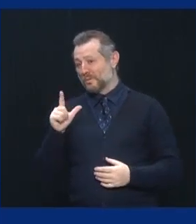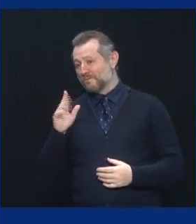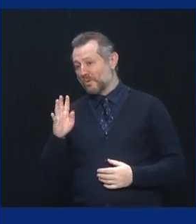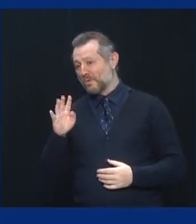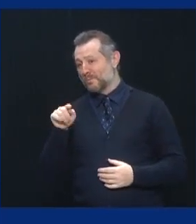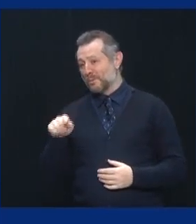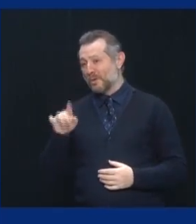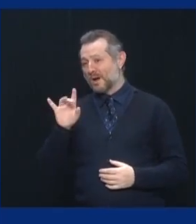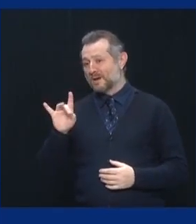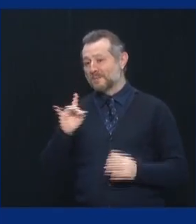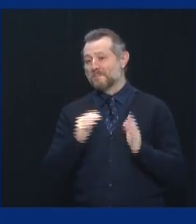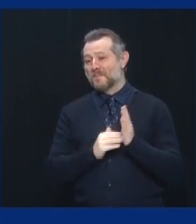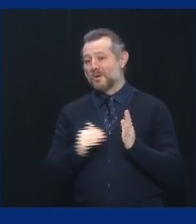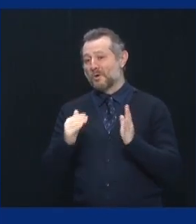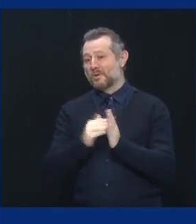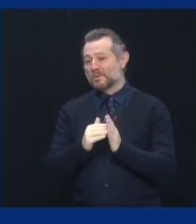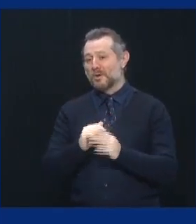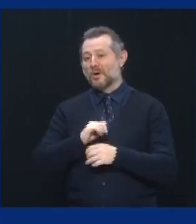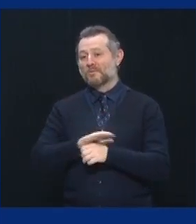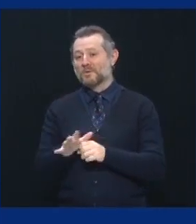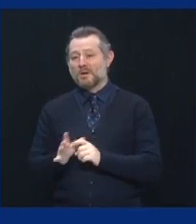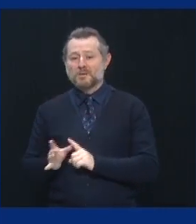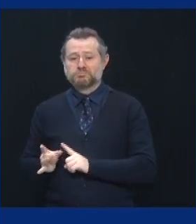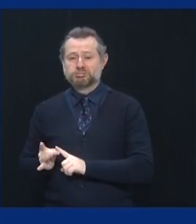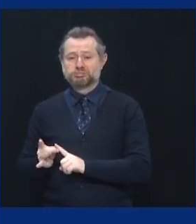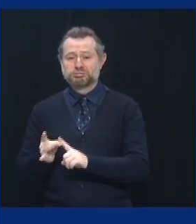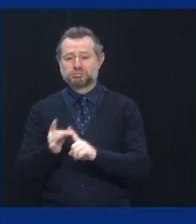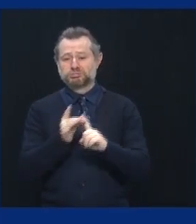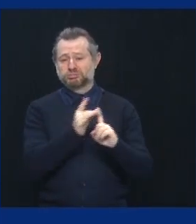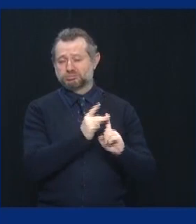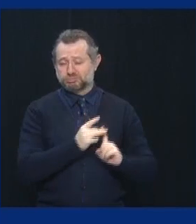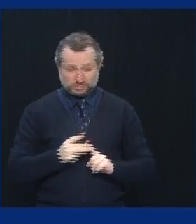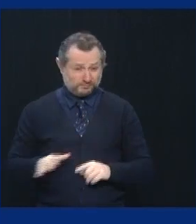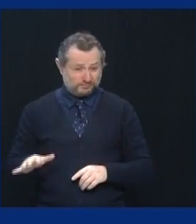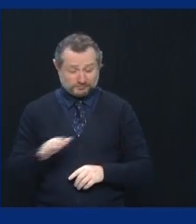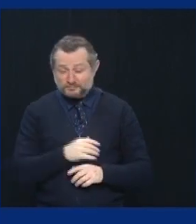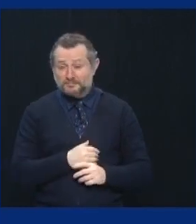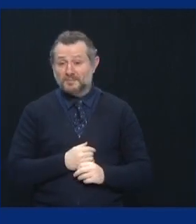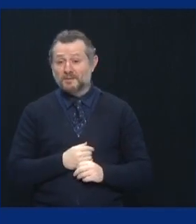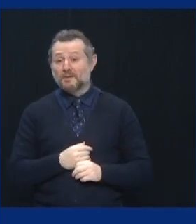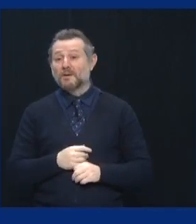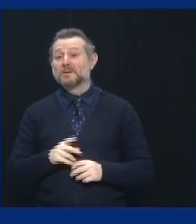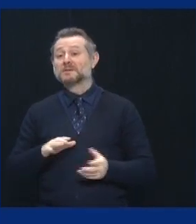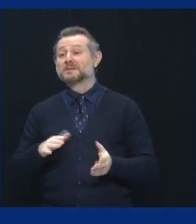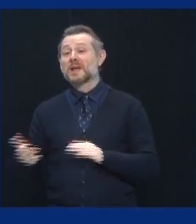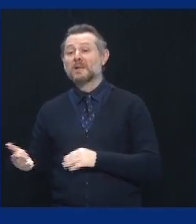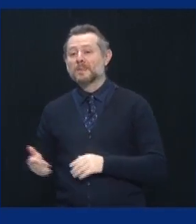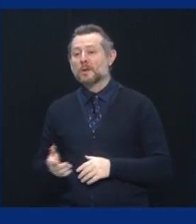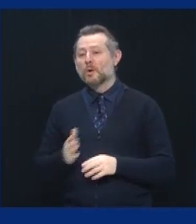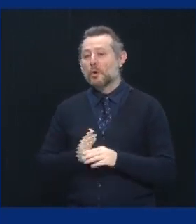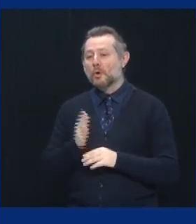OF YOUR LOVED ONES. AS IT STANDS, THERE HAVE BEEN